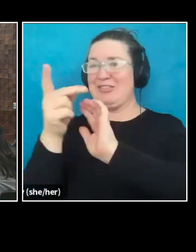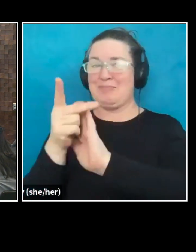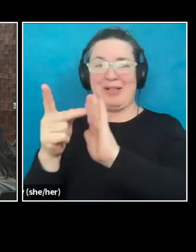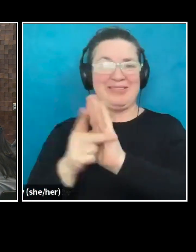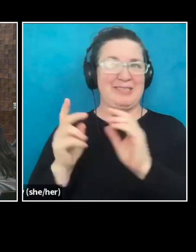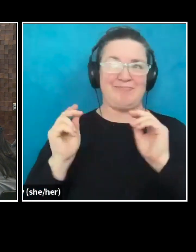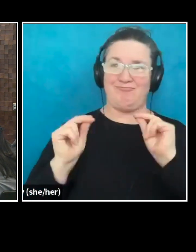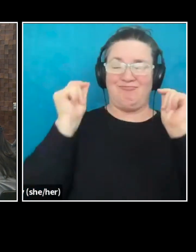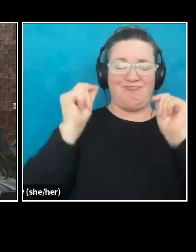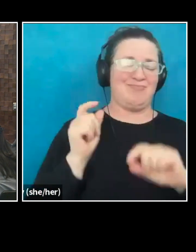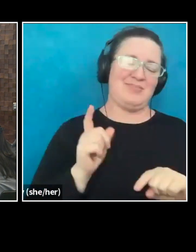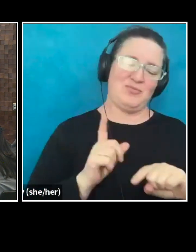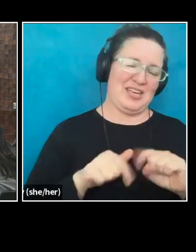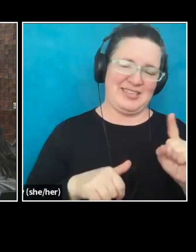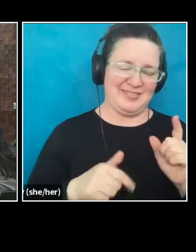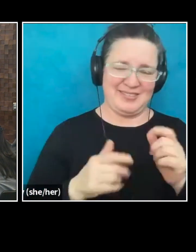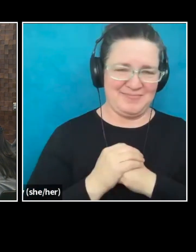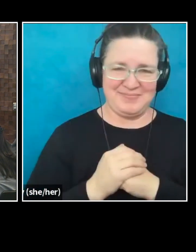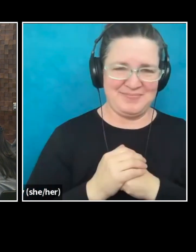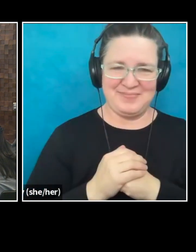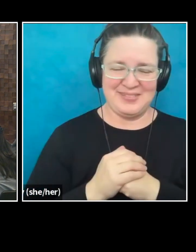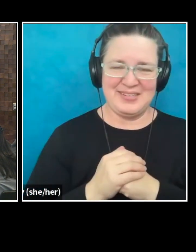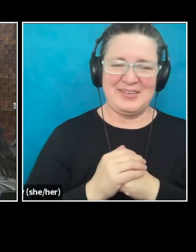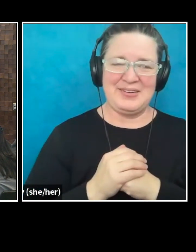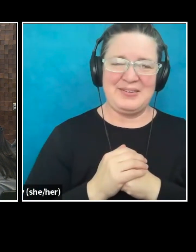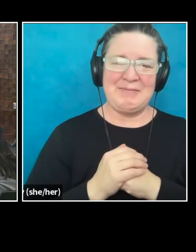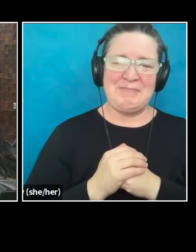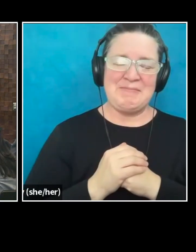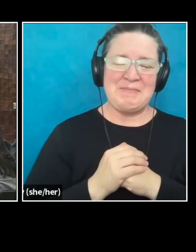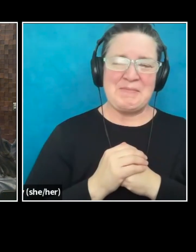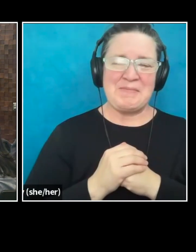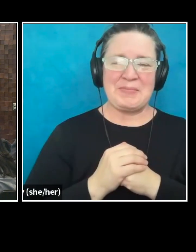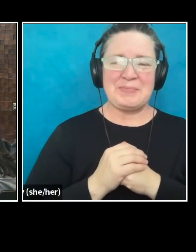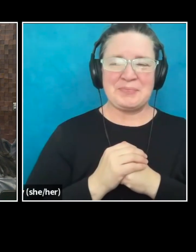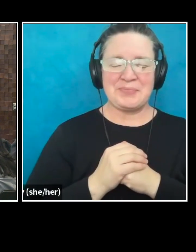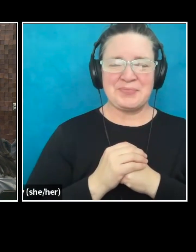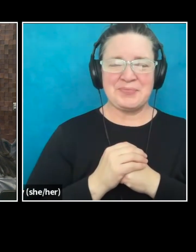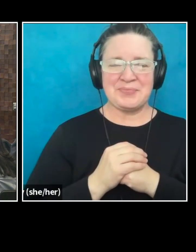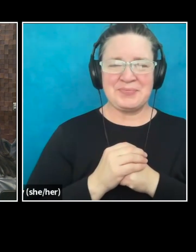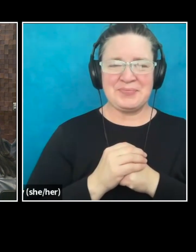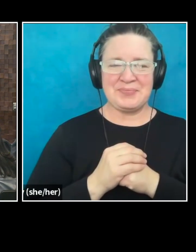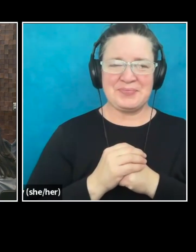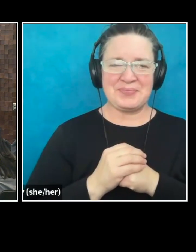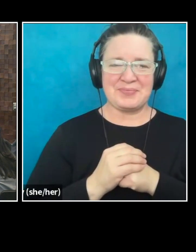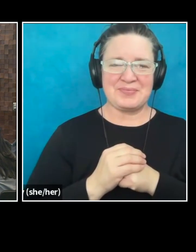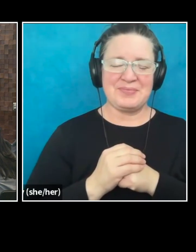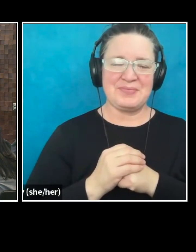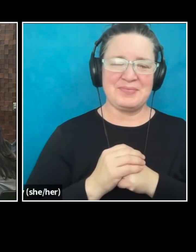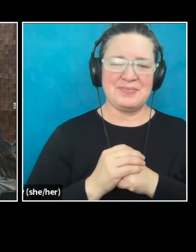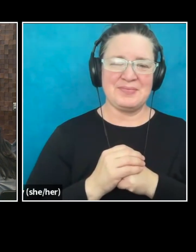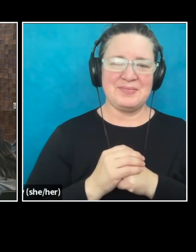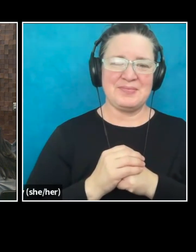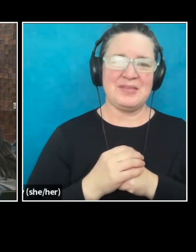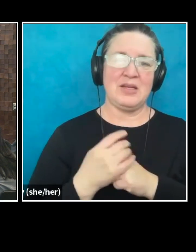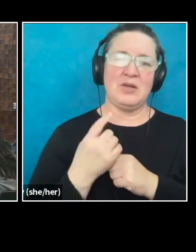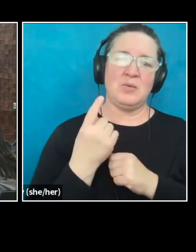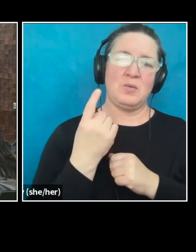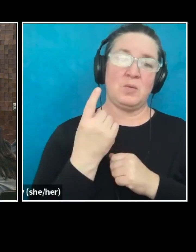get us there. Um but I guess I you know one one answer I would give to that question is that one